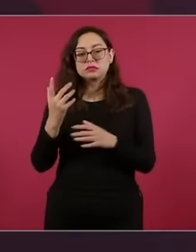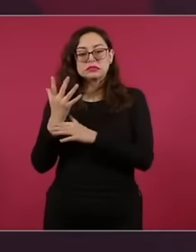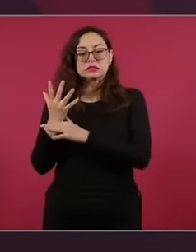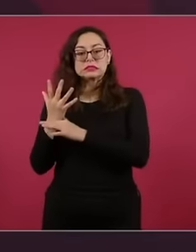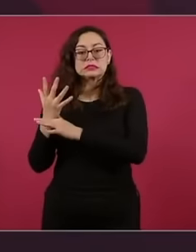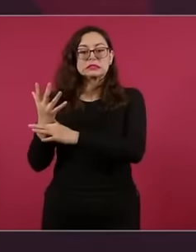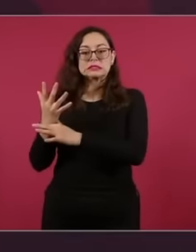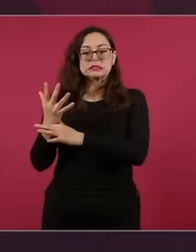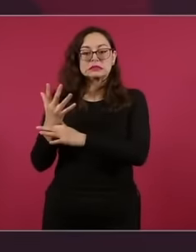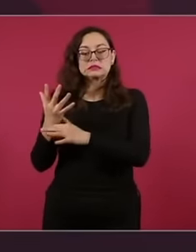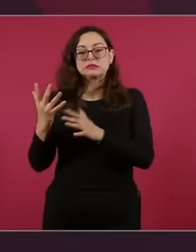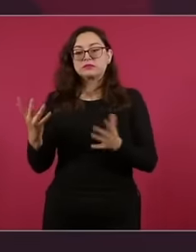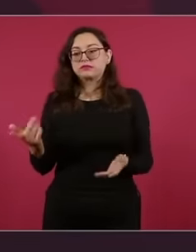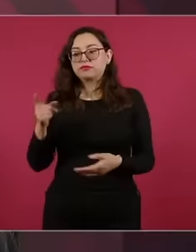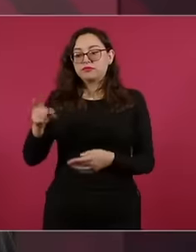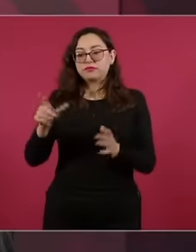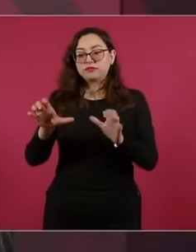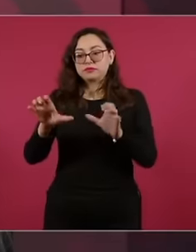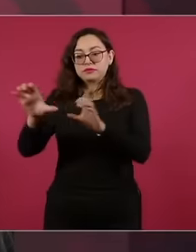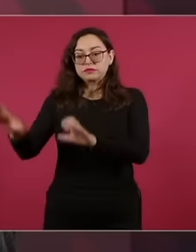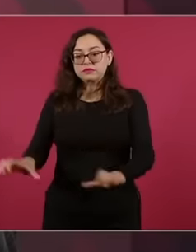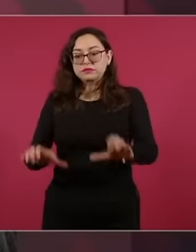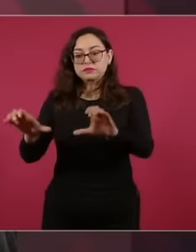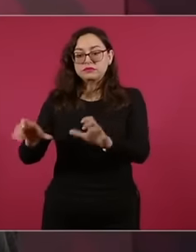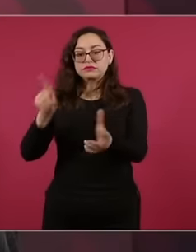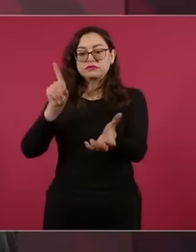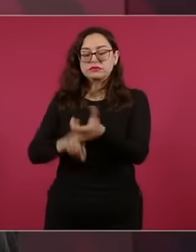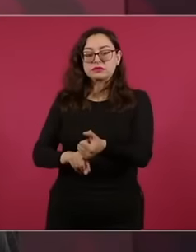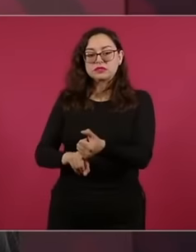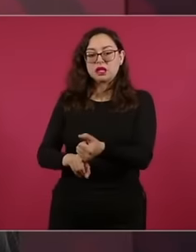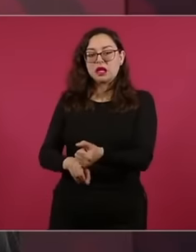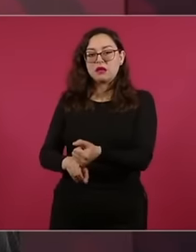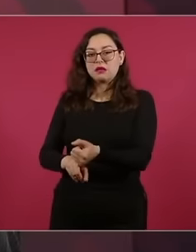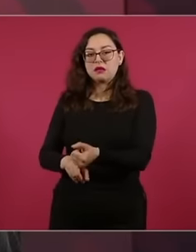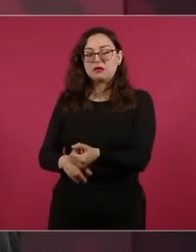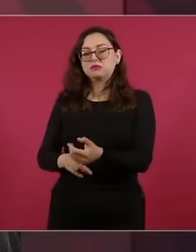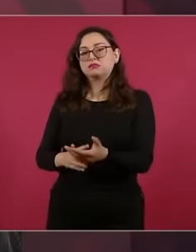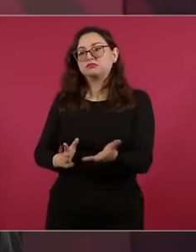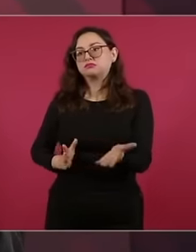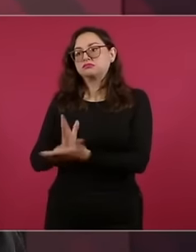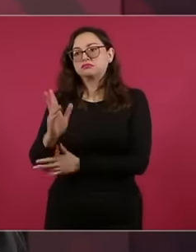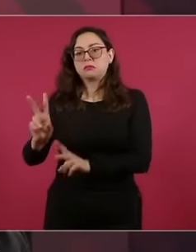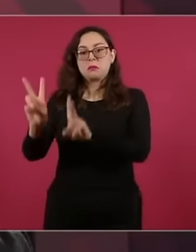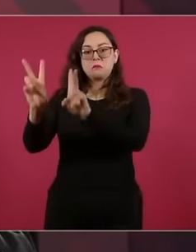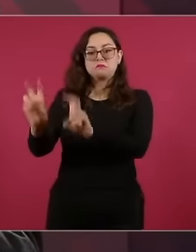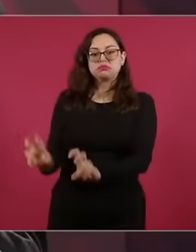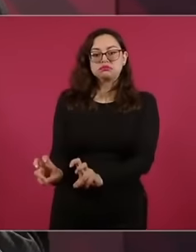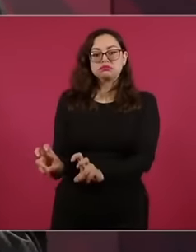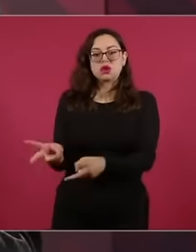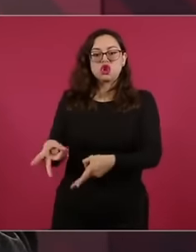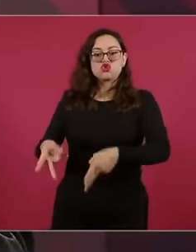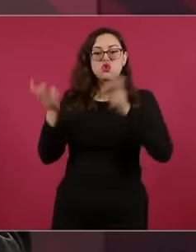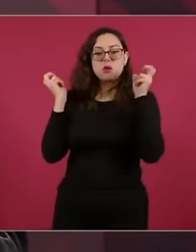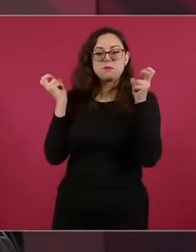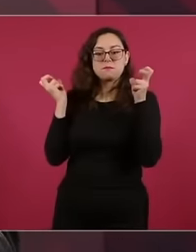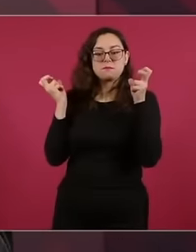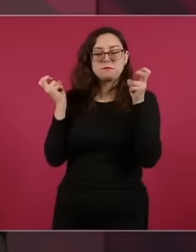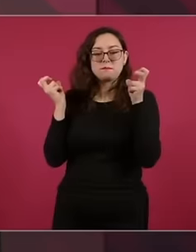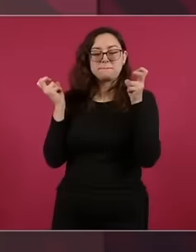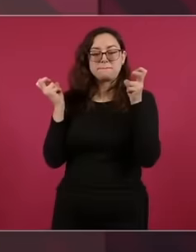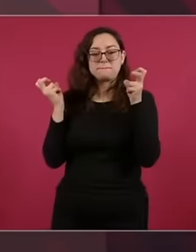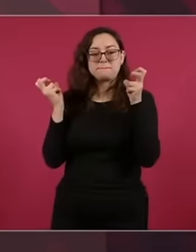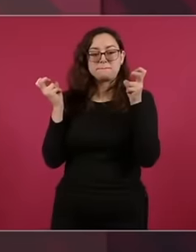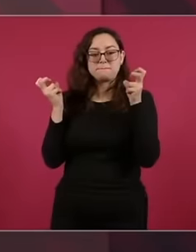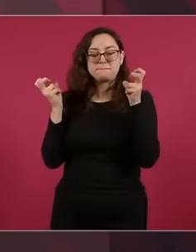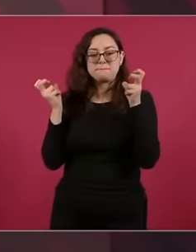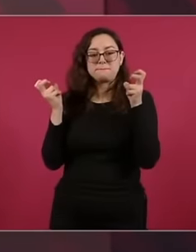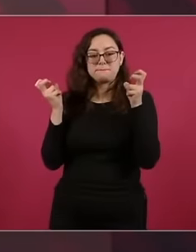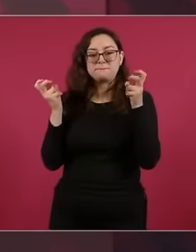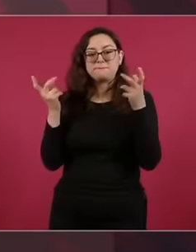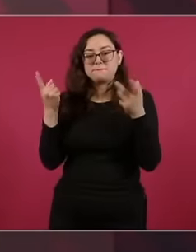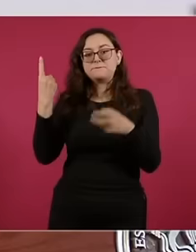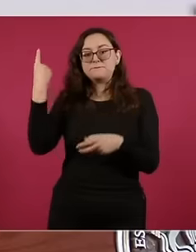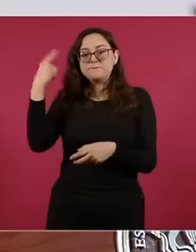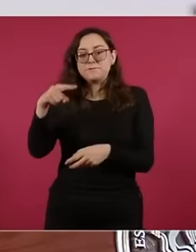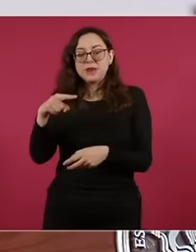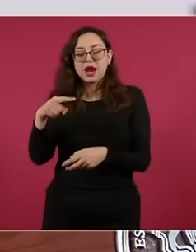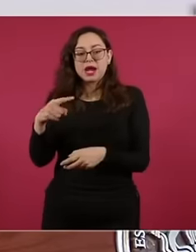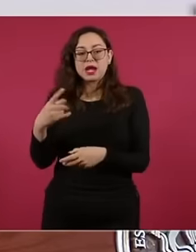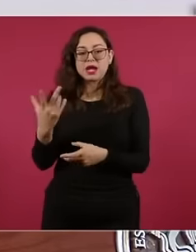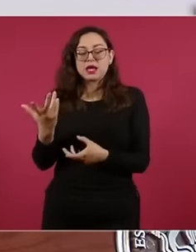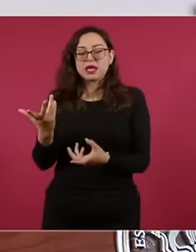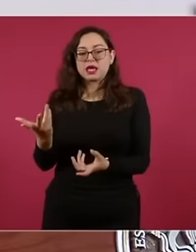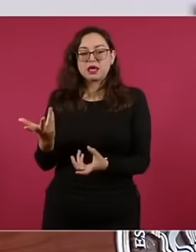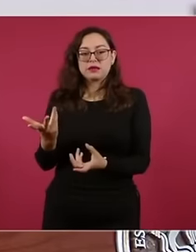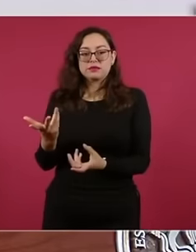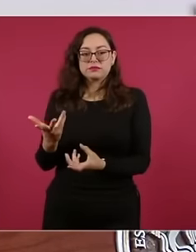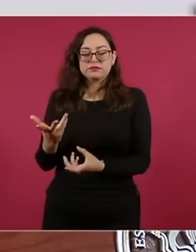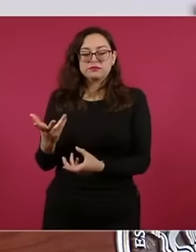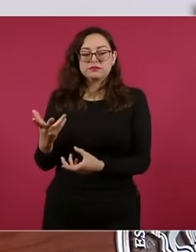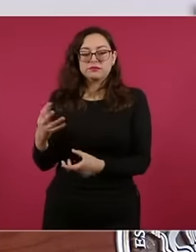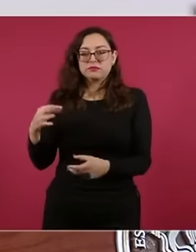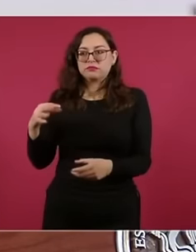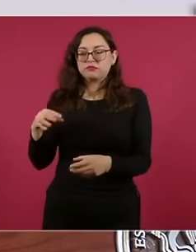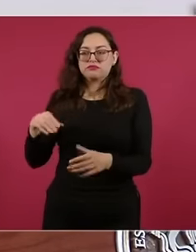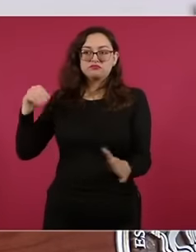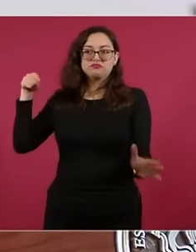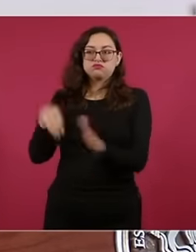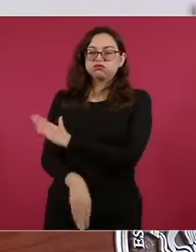hack to take down the